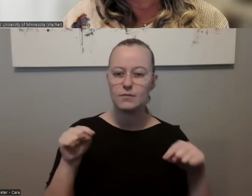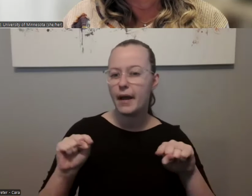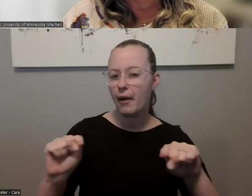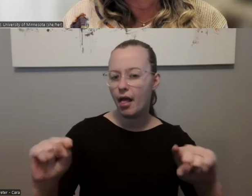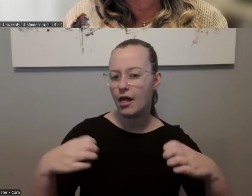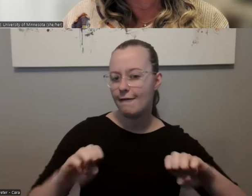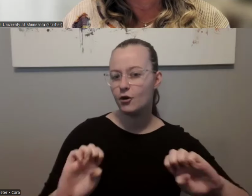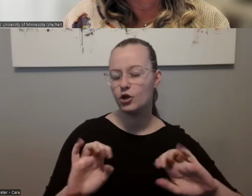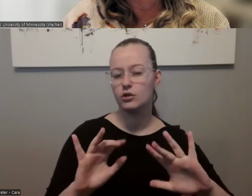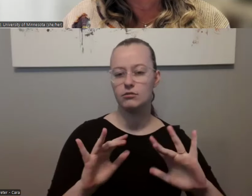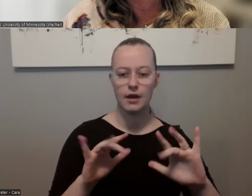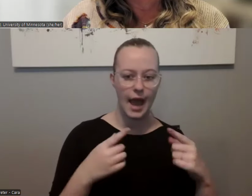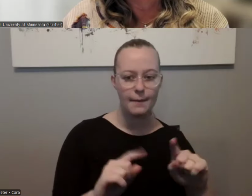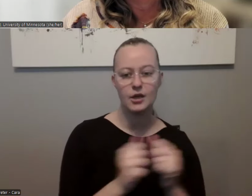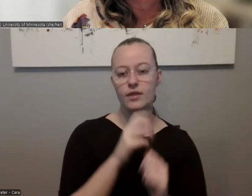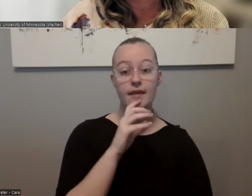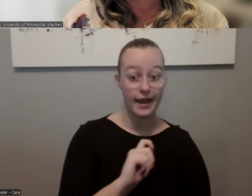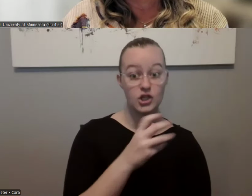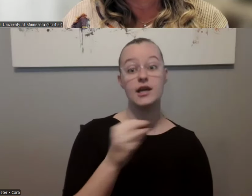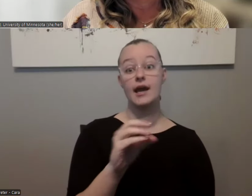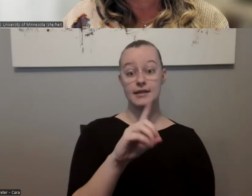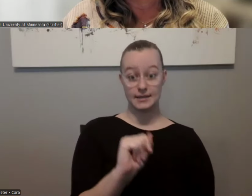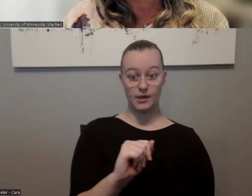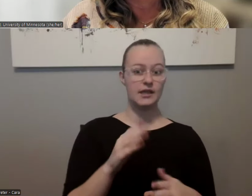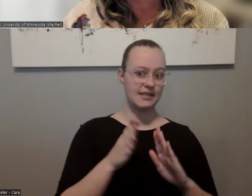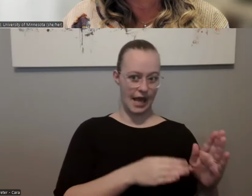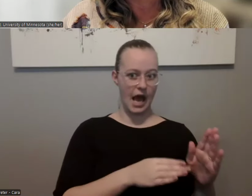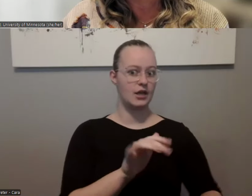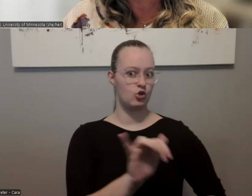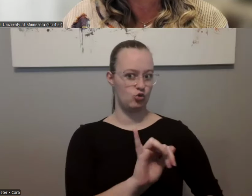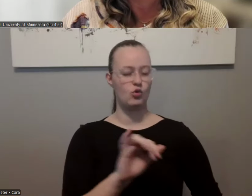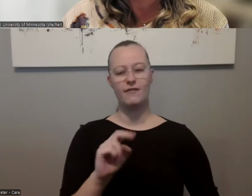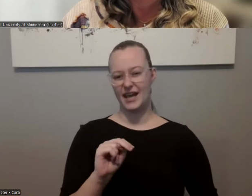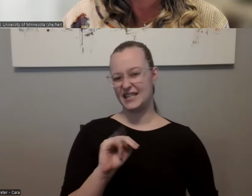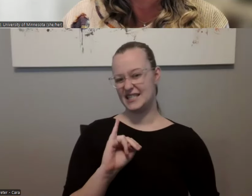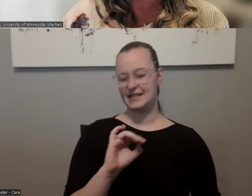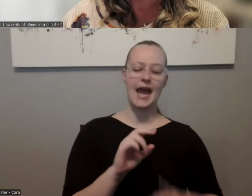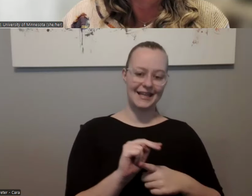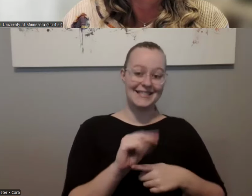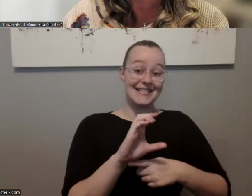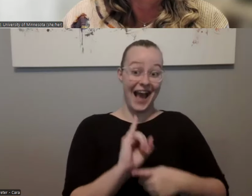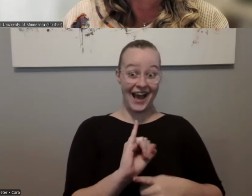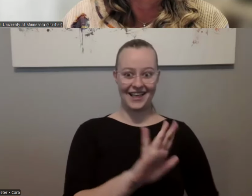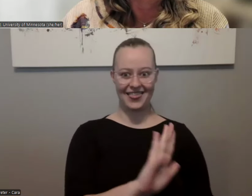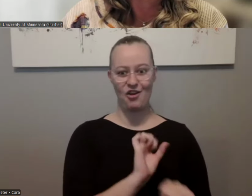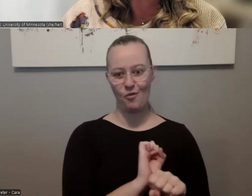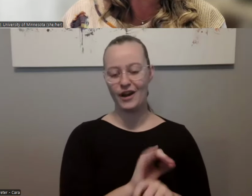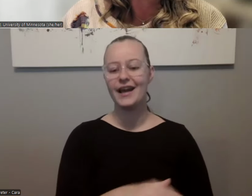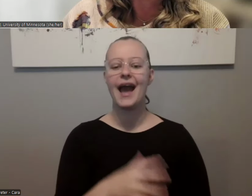going on the aging and disability side of NCI's work and they're working on a version